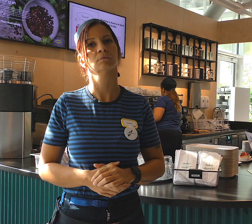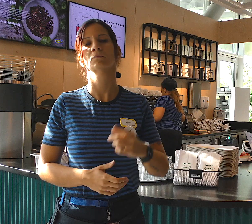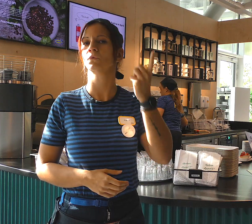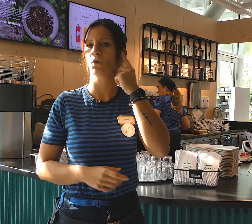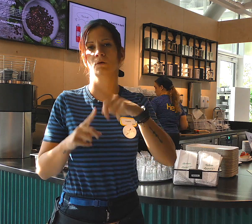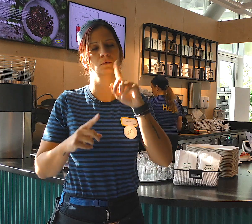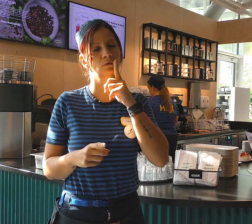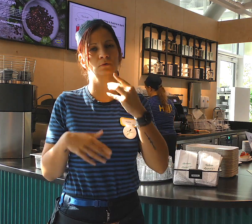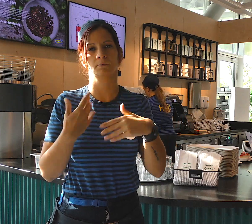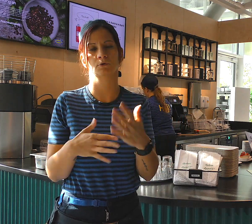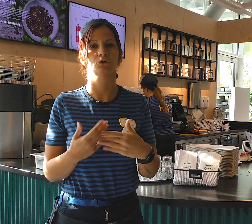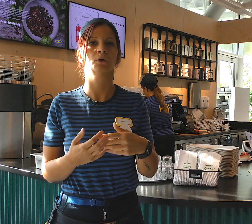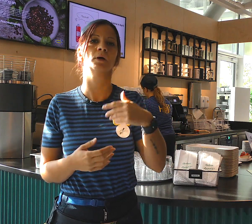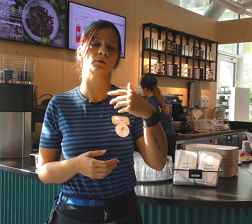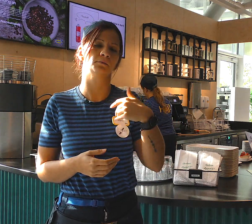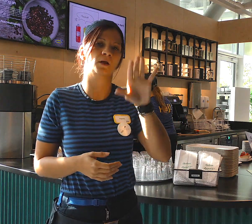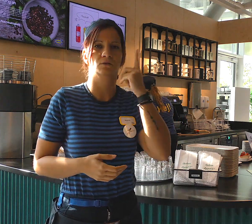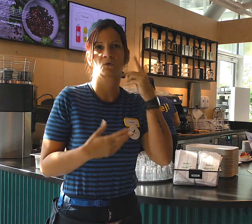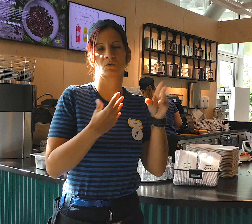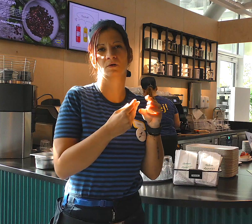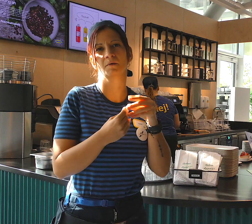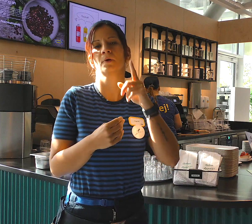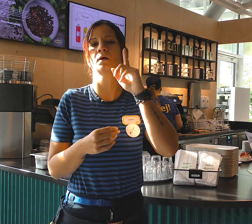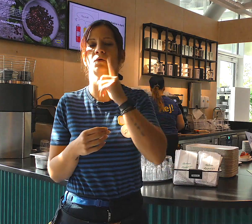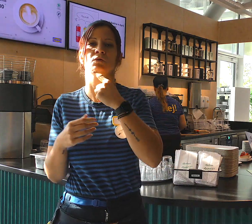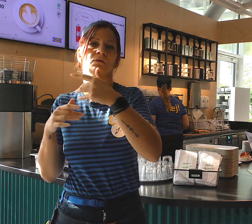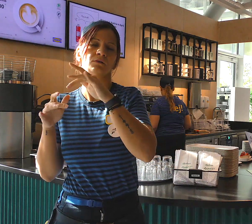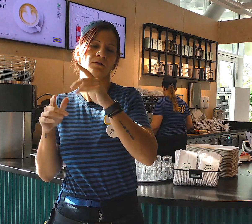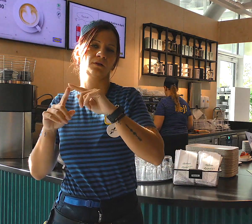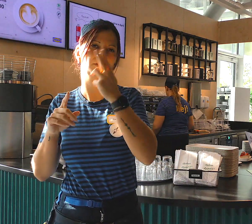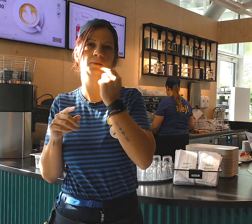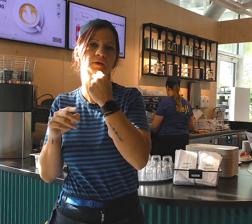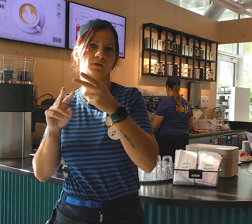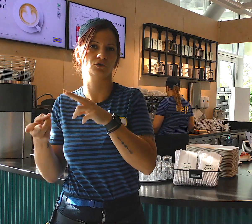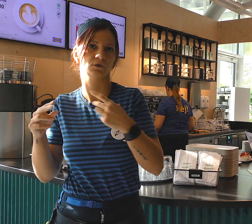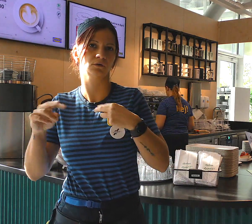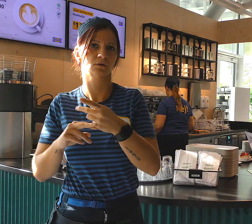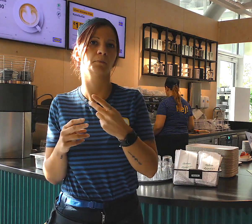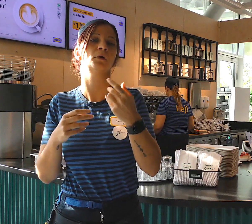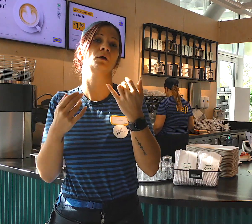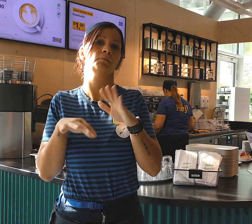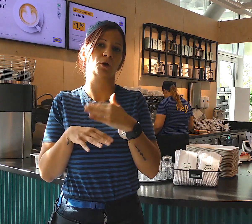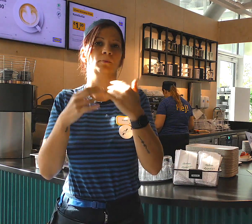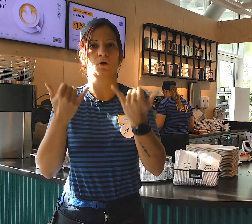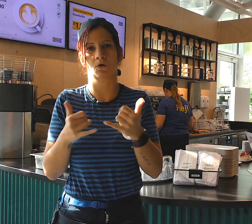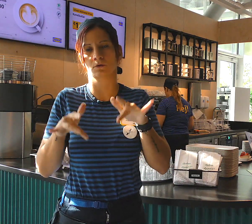At IKEA, hearing and deaf people work together in a mixed team. I usually work with hearing colleagues. The other deaf colleagues work the afternoon shift and normally alternate shifts. But today, for example,